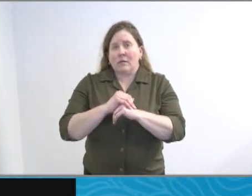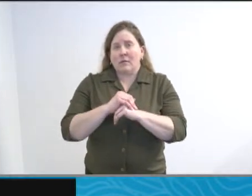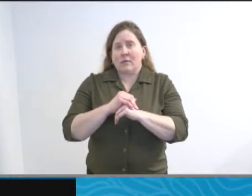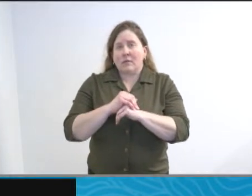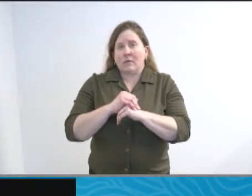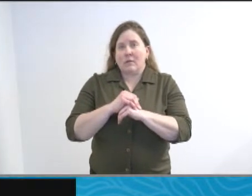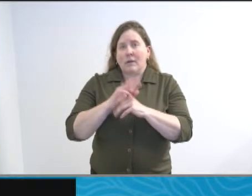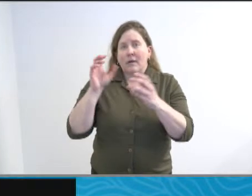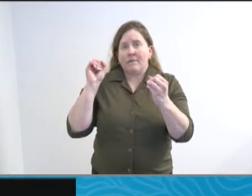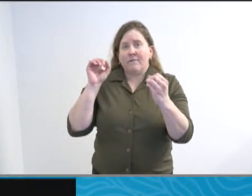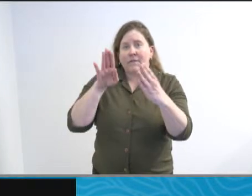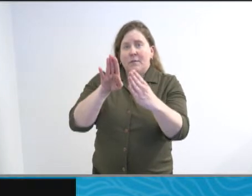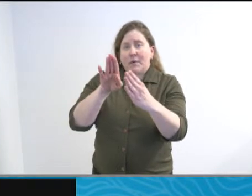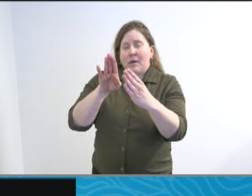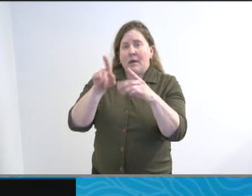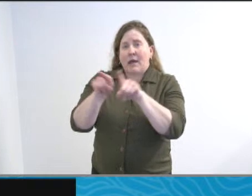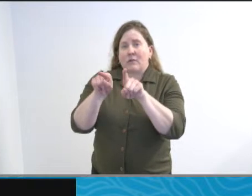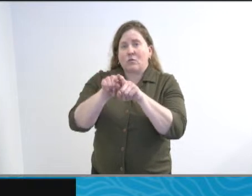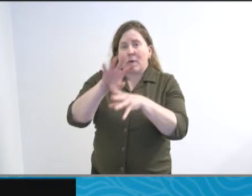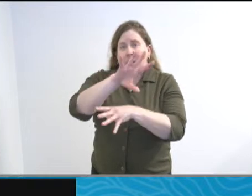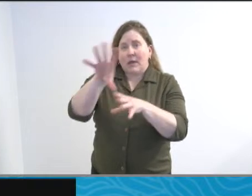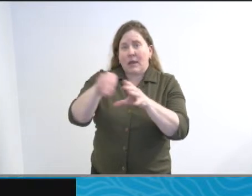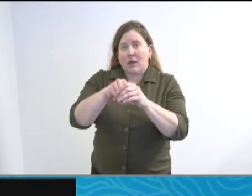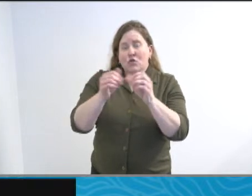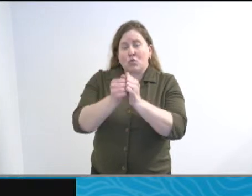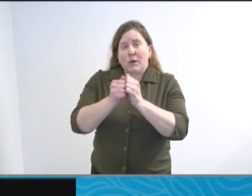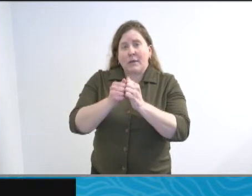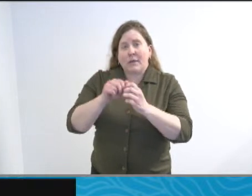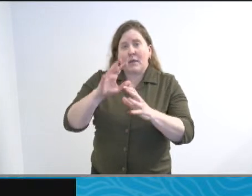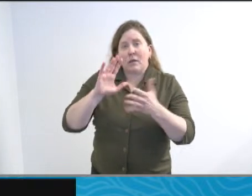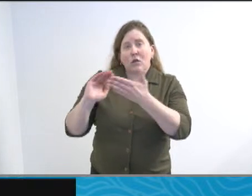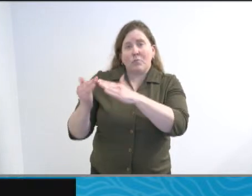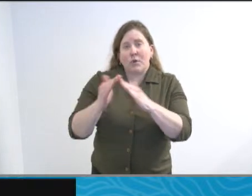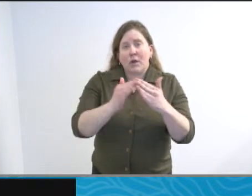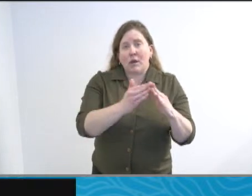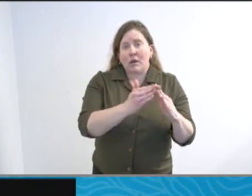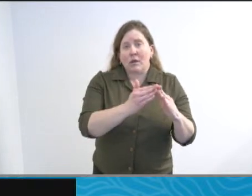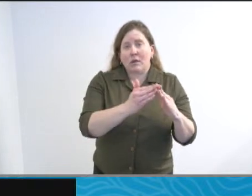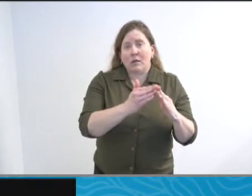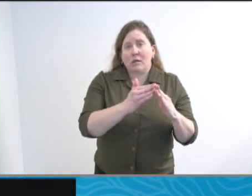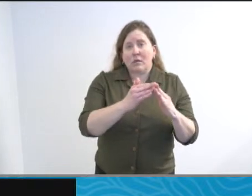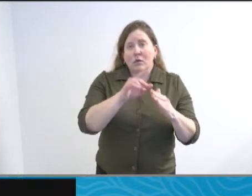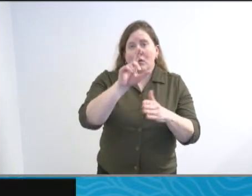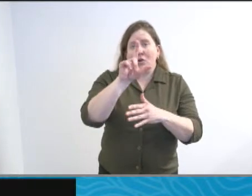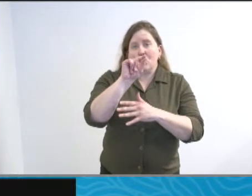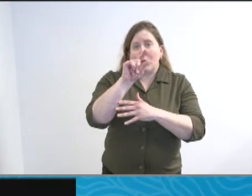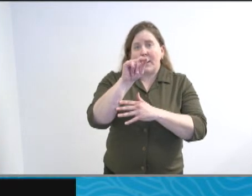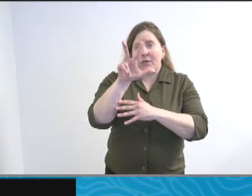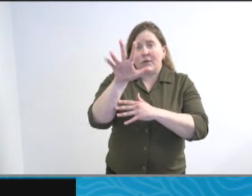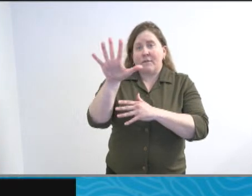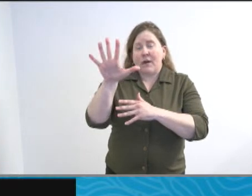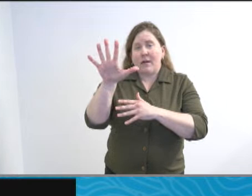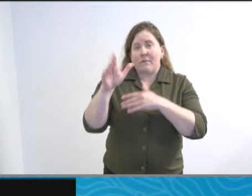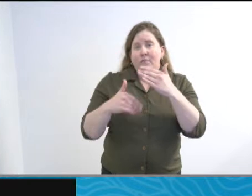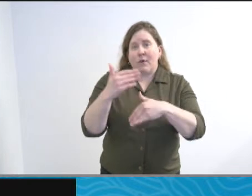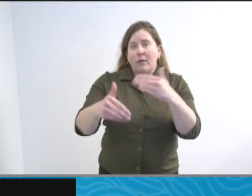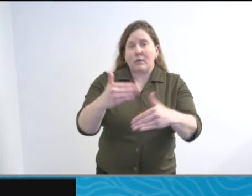we were able to collect as we engage with the community? And again, the Vision 2035 process asked for us, really pushed us to not only collaborate